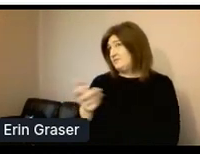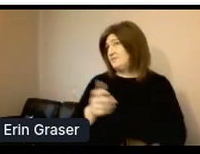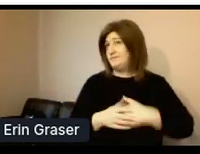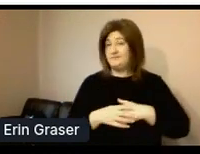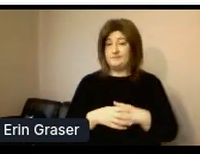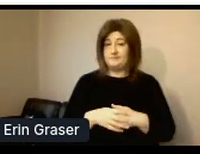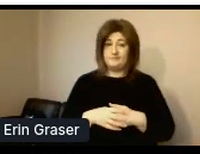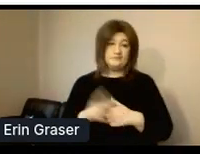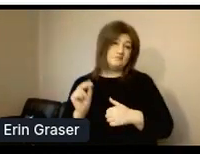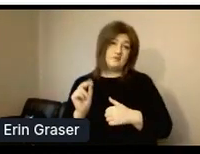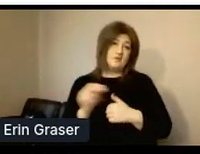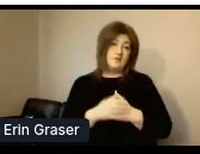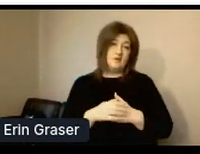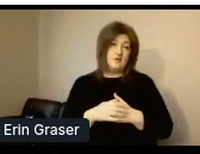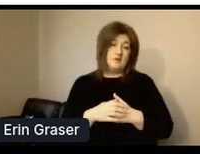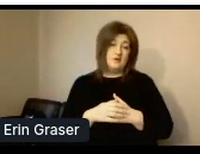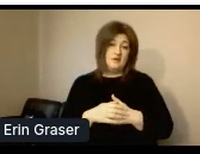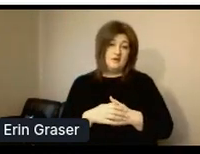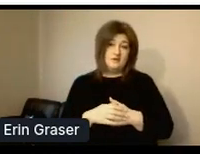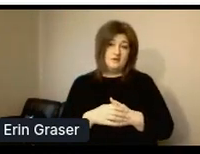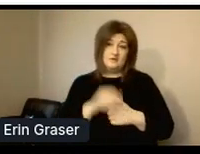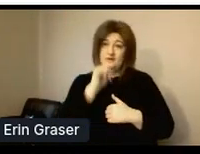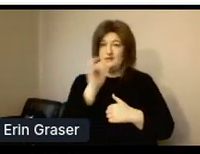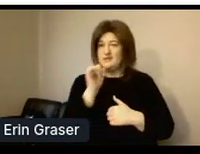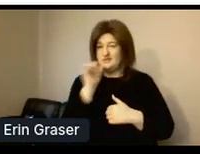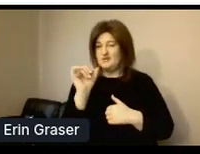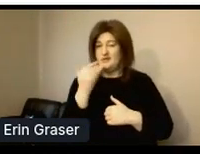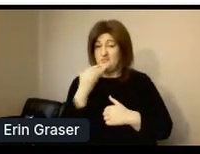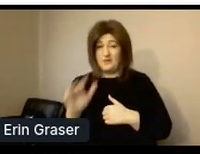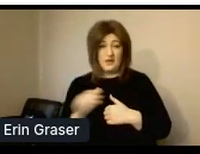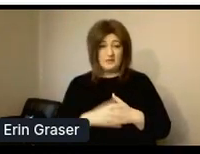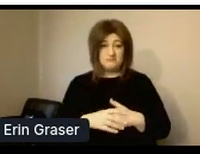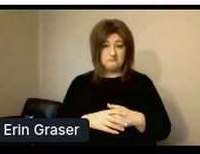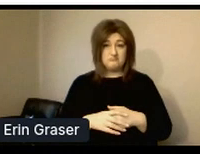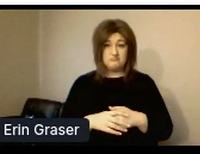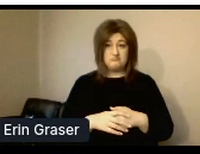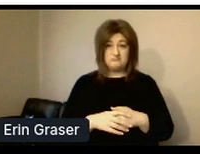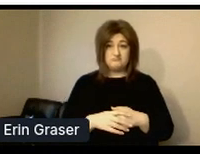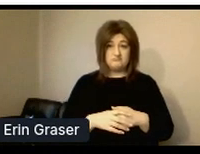No, it's not that bad, right?